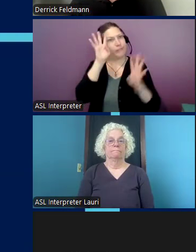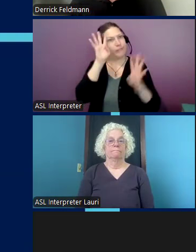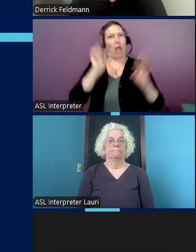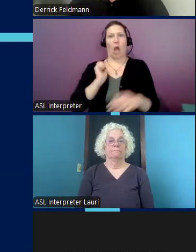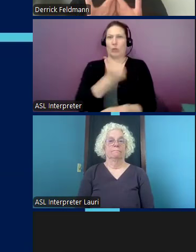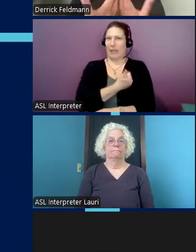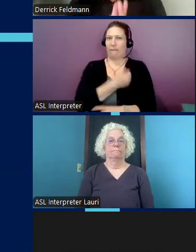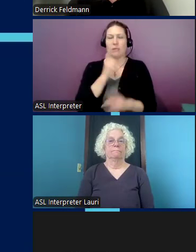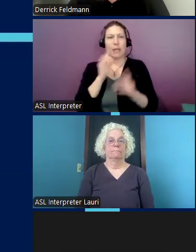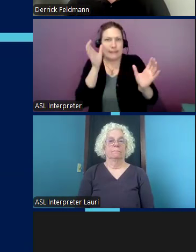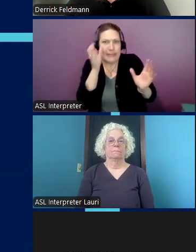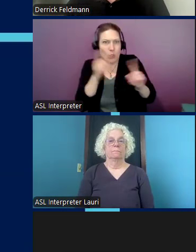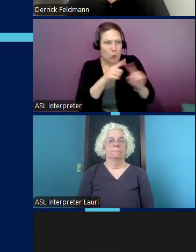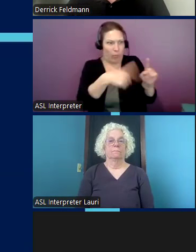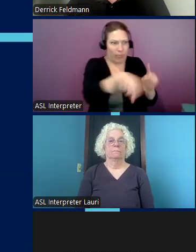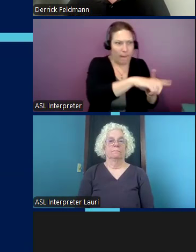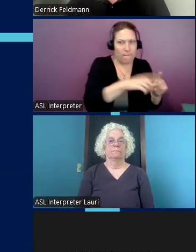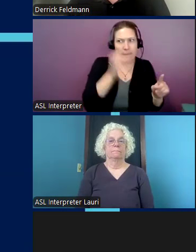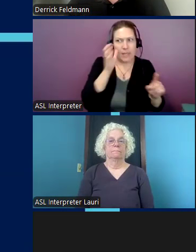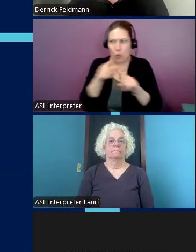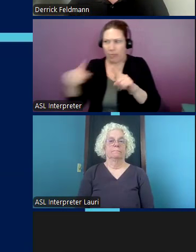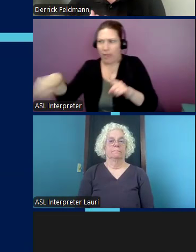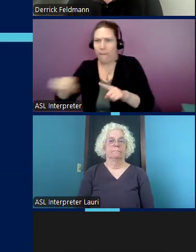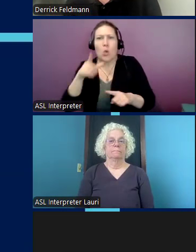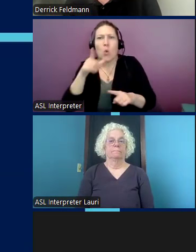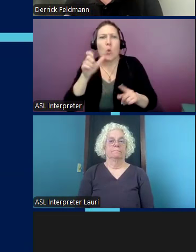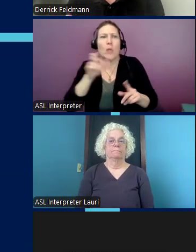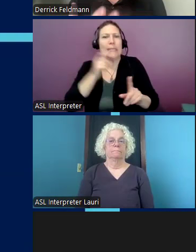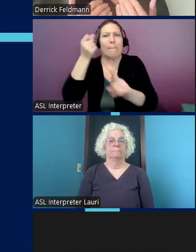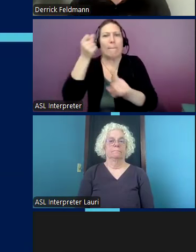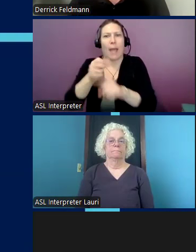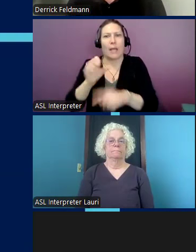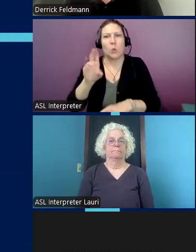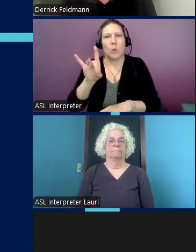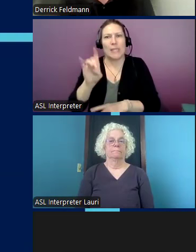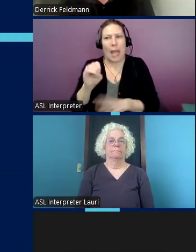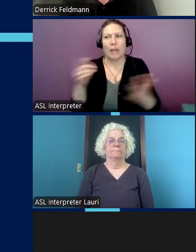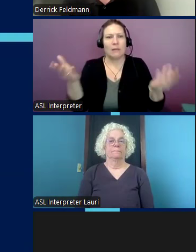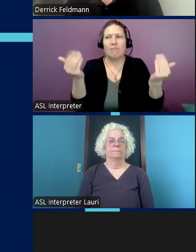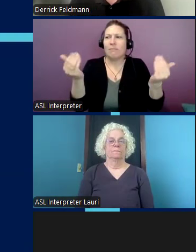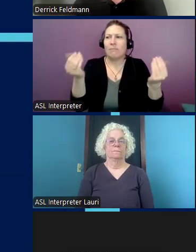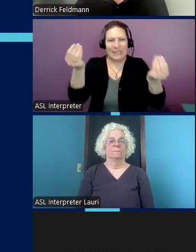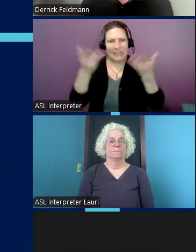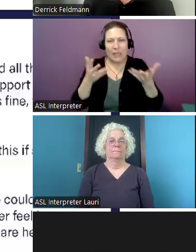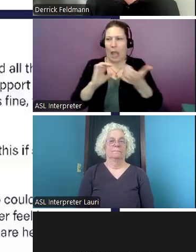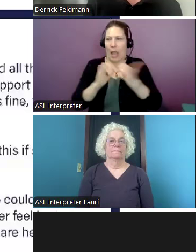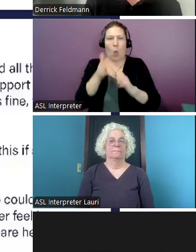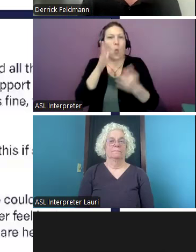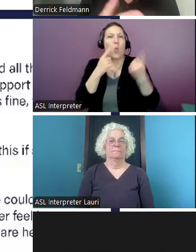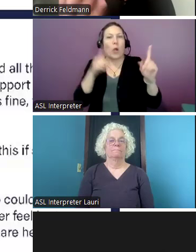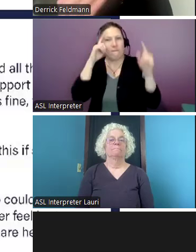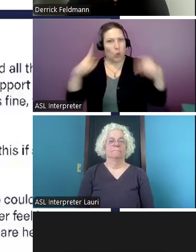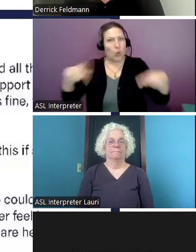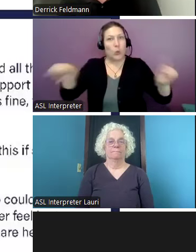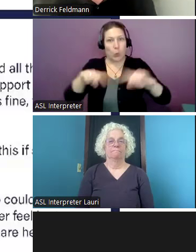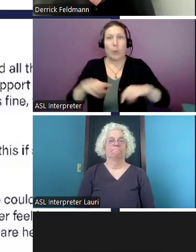Those with lived experience, people that are just disproportionately impacted and their loved ones, not us per se in the research side.